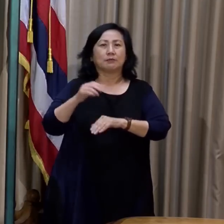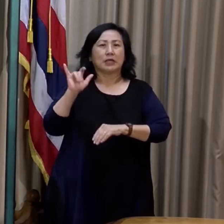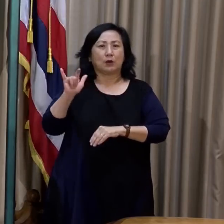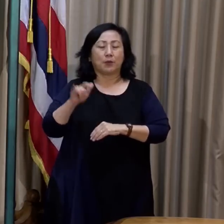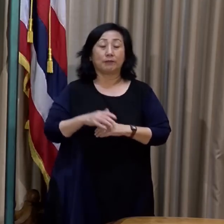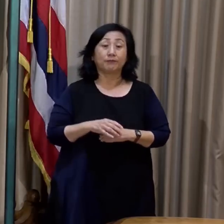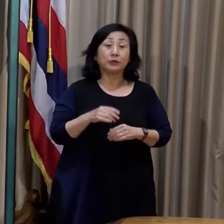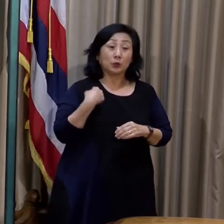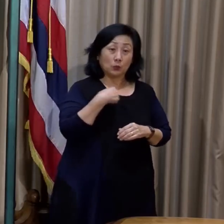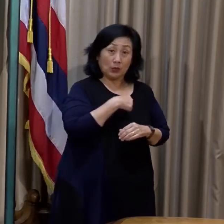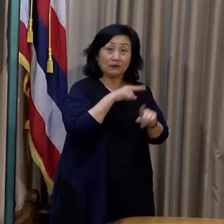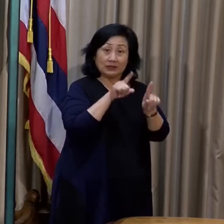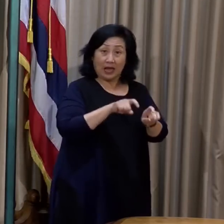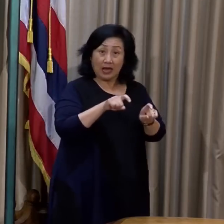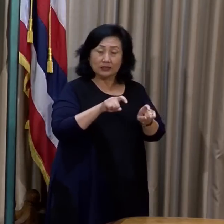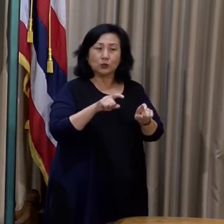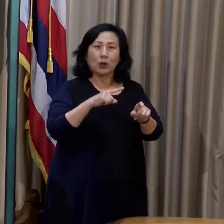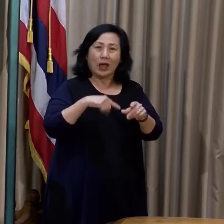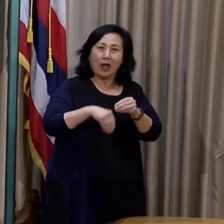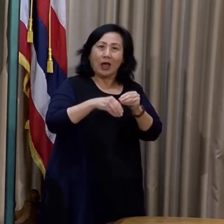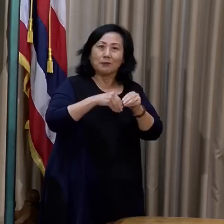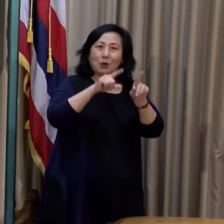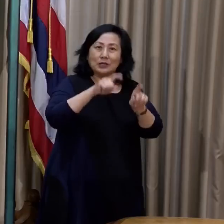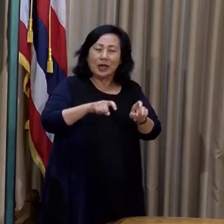THE AIRPORT.